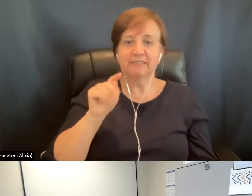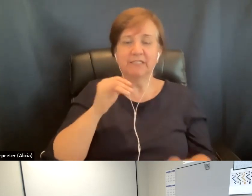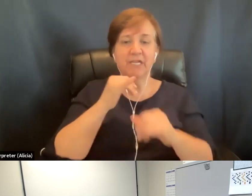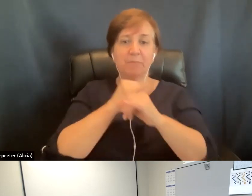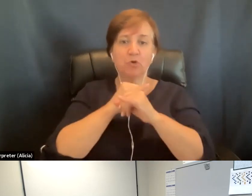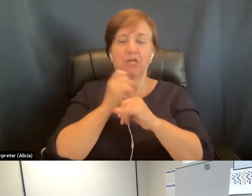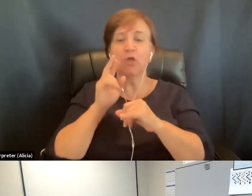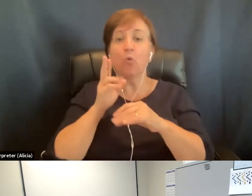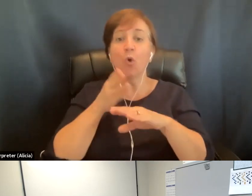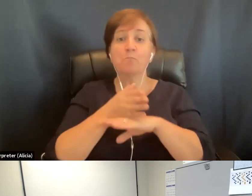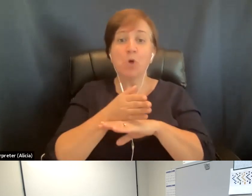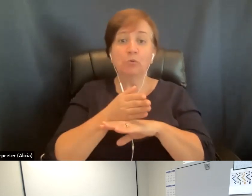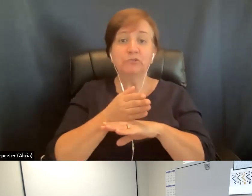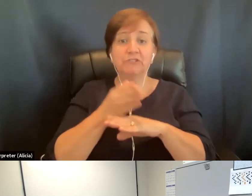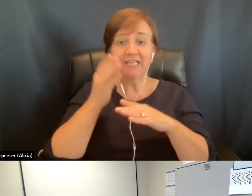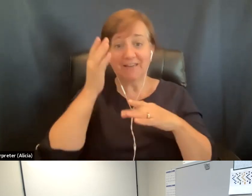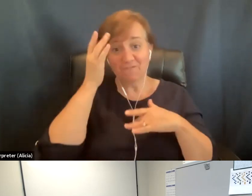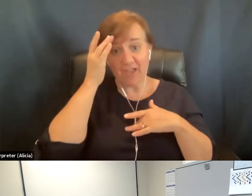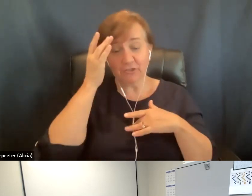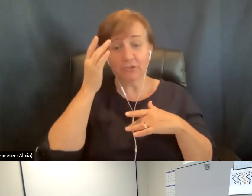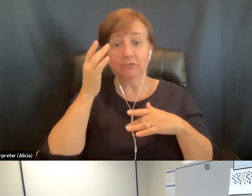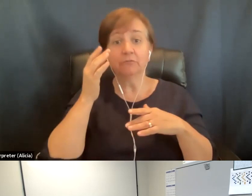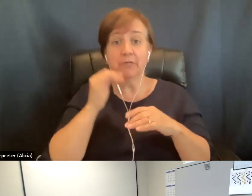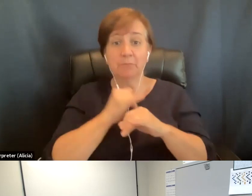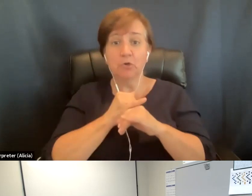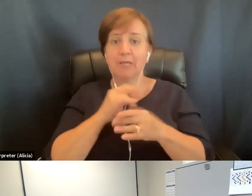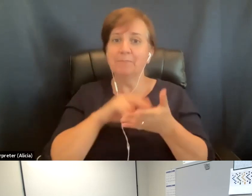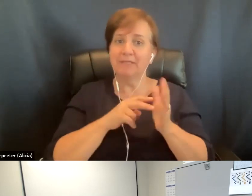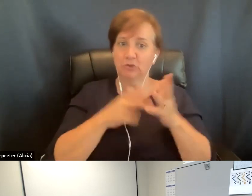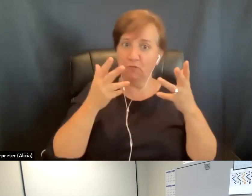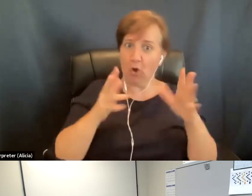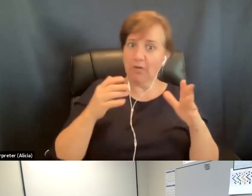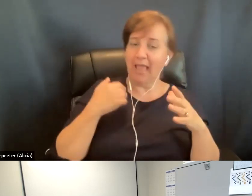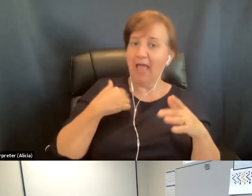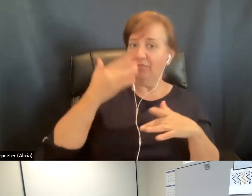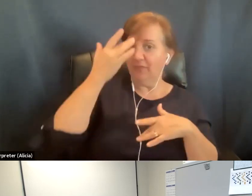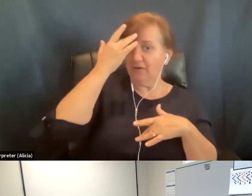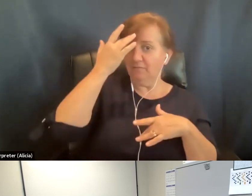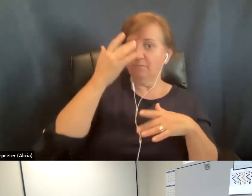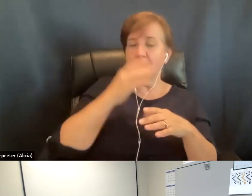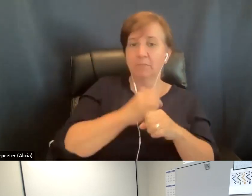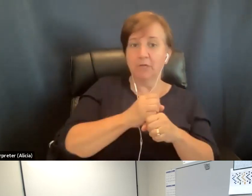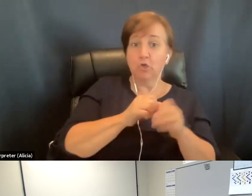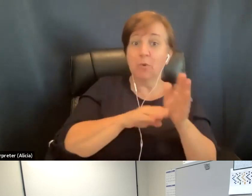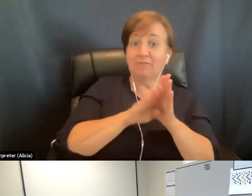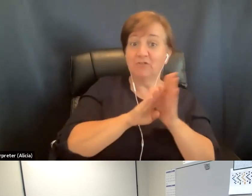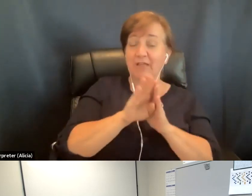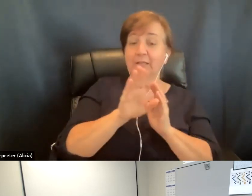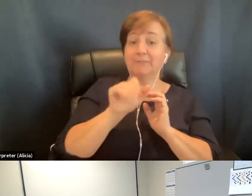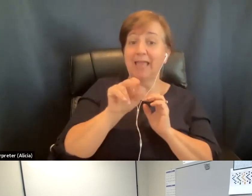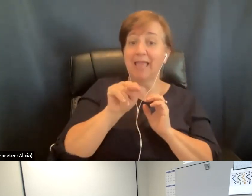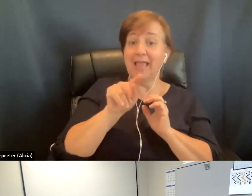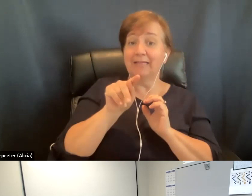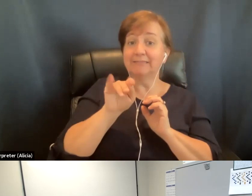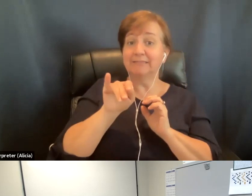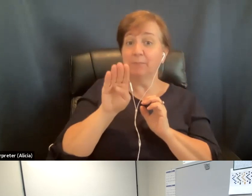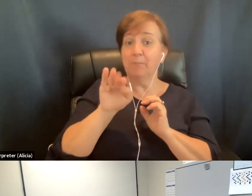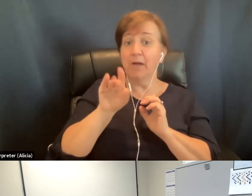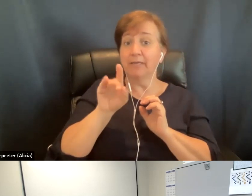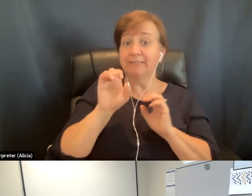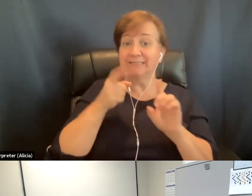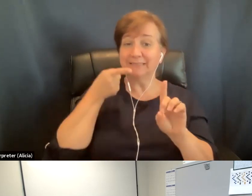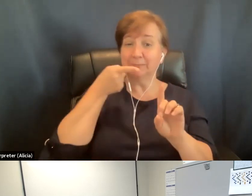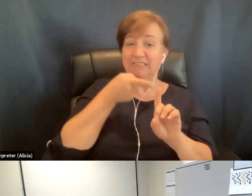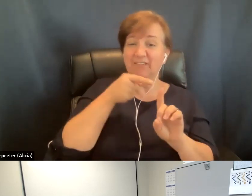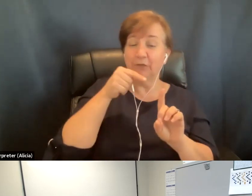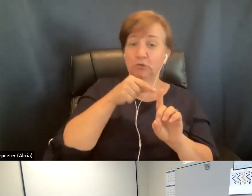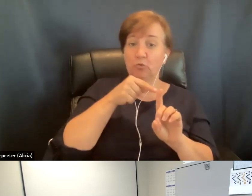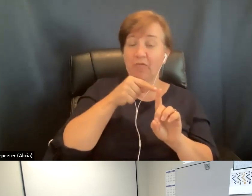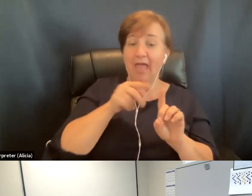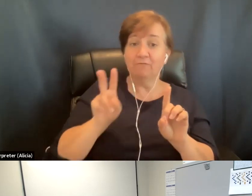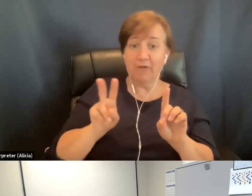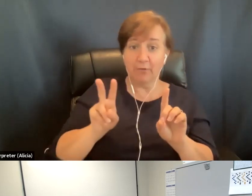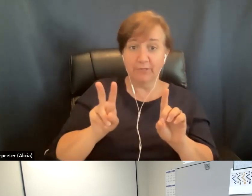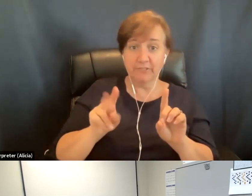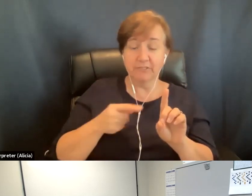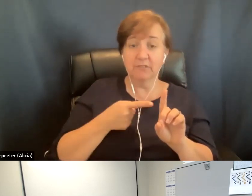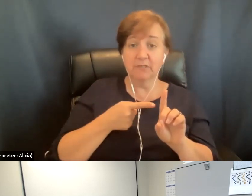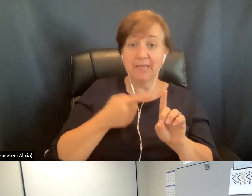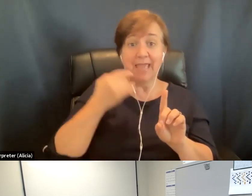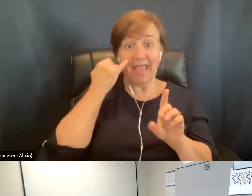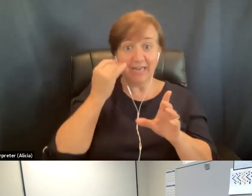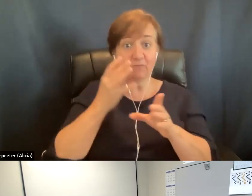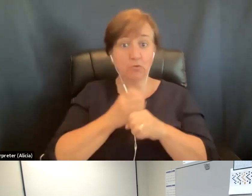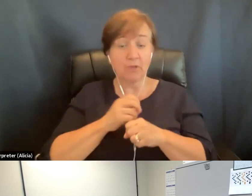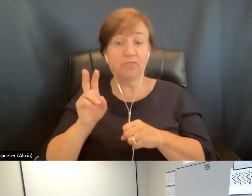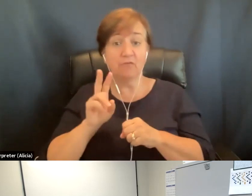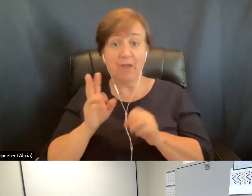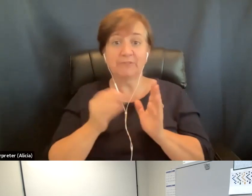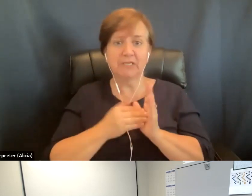Dr. Elsa Villarino: that's what it means, it means that, after you already had an infection, you have developed antibodies specific for that virus any of you get that virus again, which can happen.